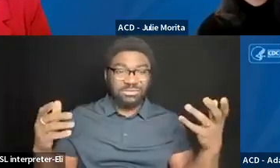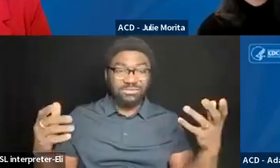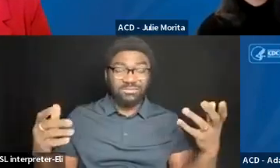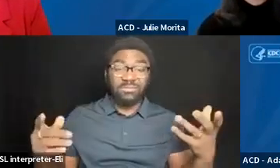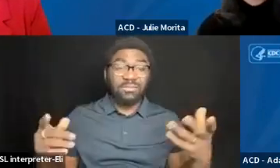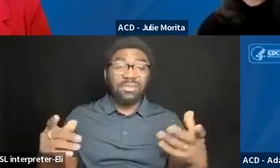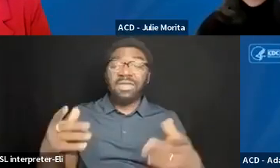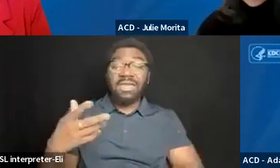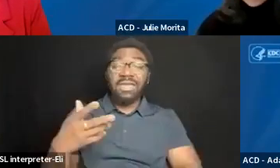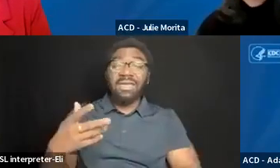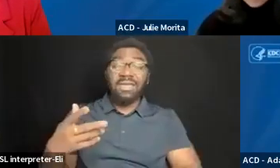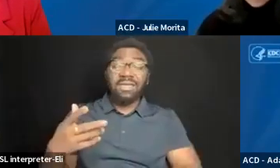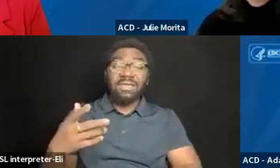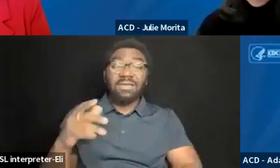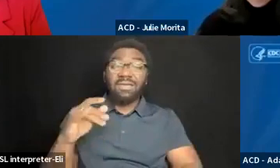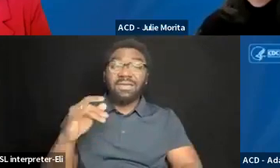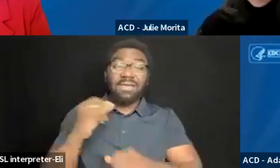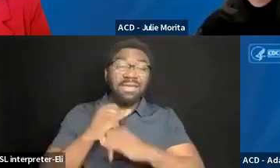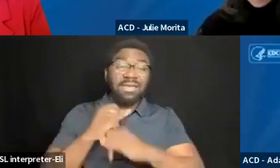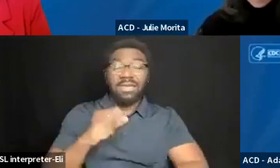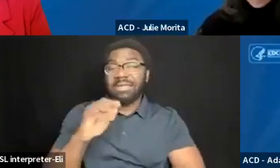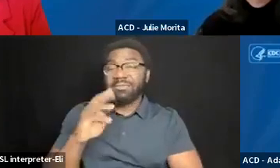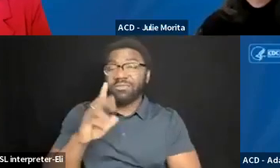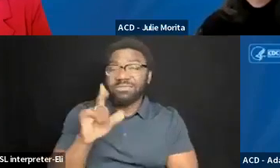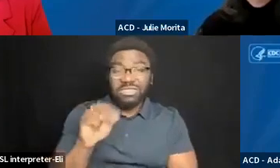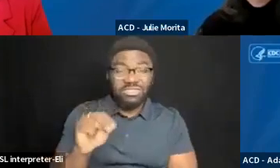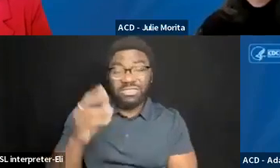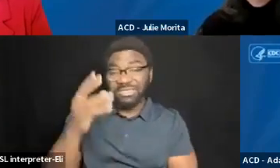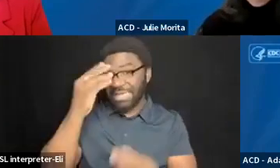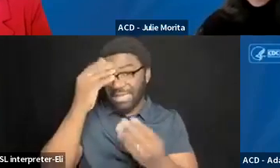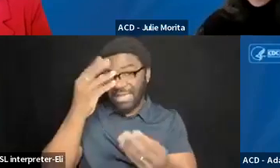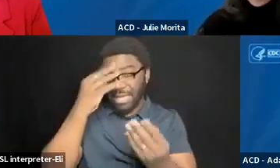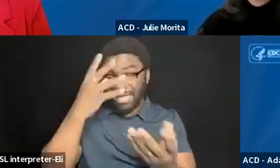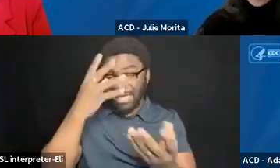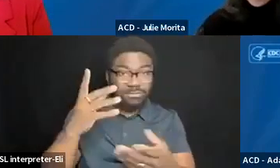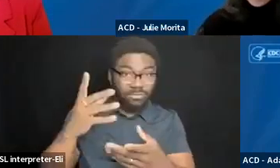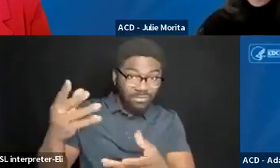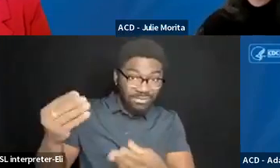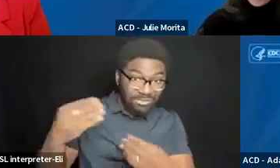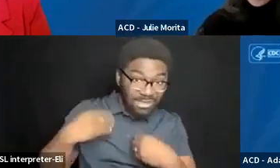from every state at the end of a public health emergency. We're working through that now, and that is with COVID.